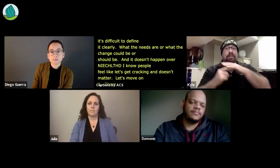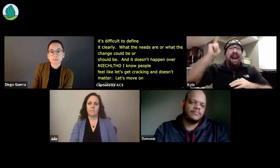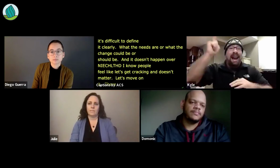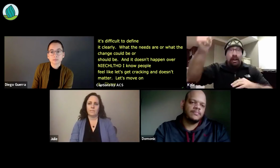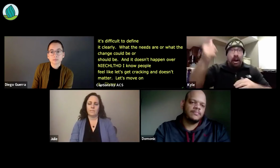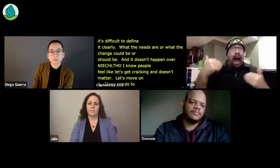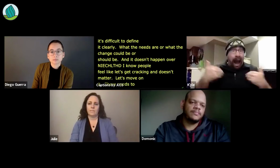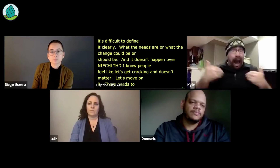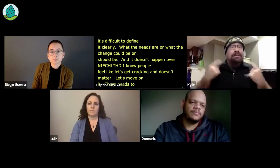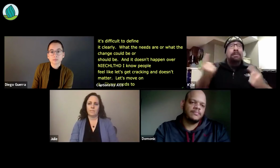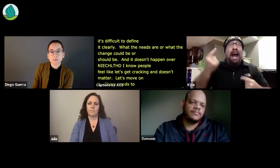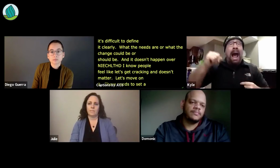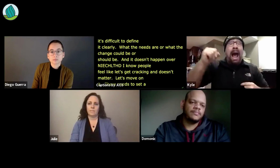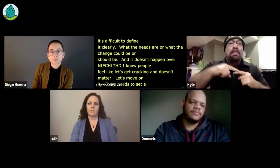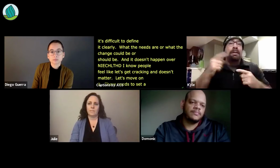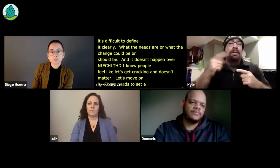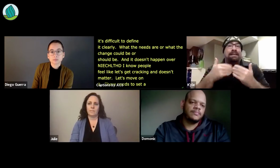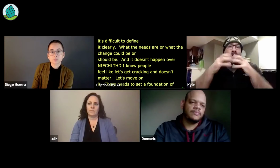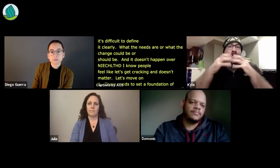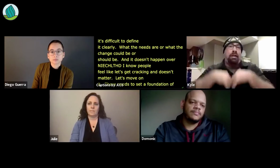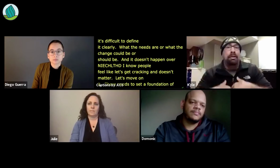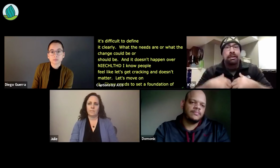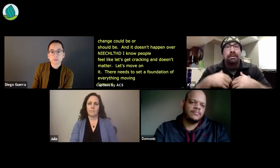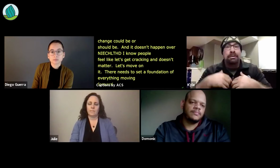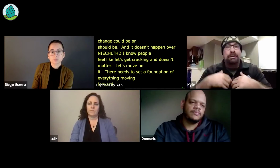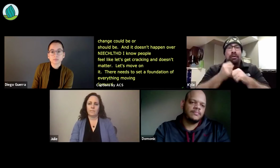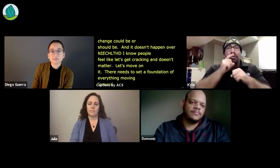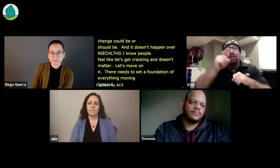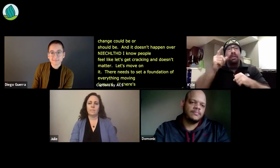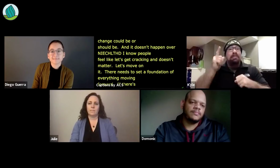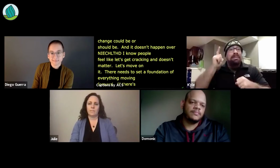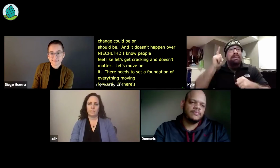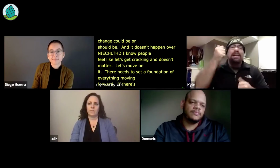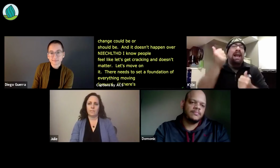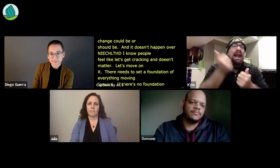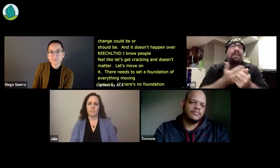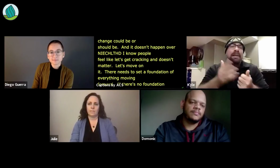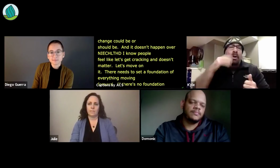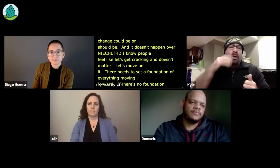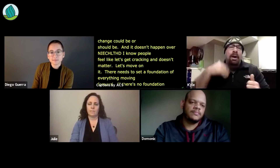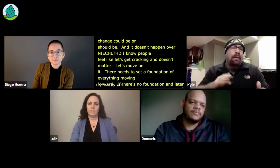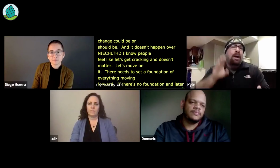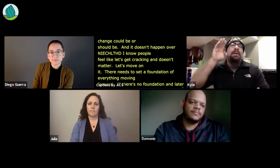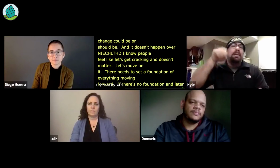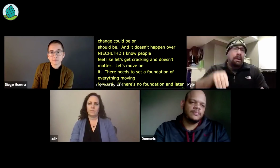it's really easy for the whole thing to fall apart. And we should expect ups and downs and changes,